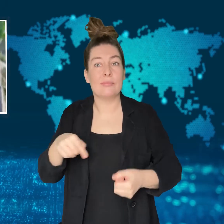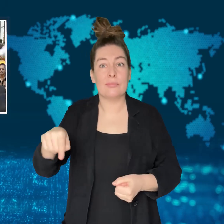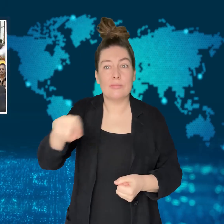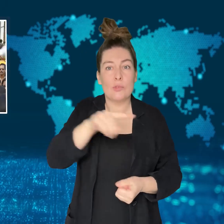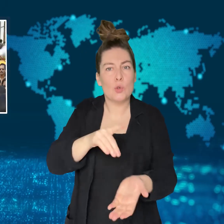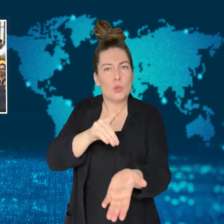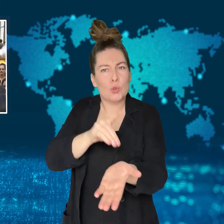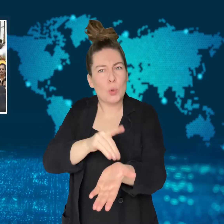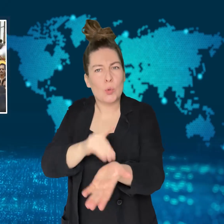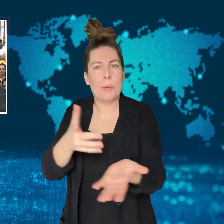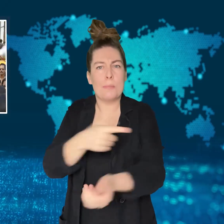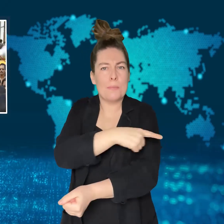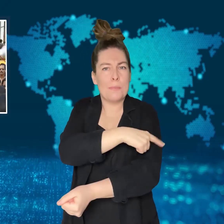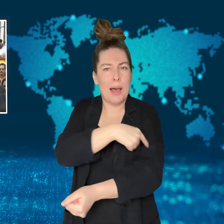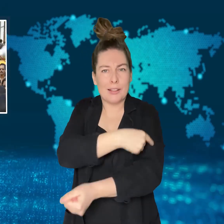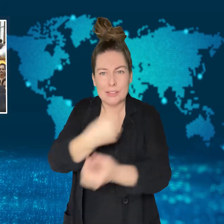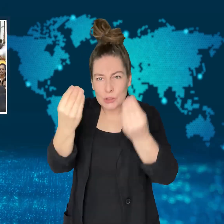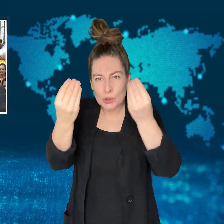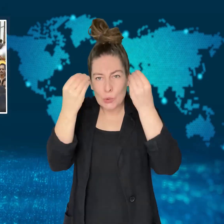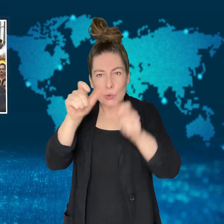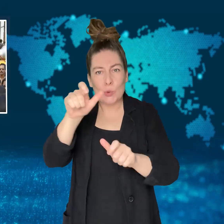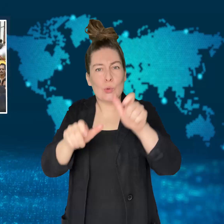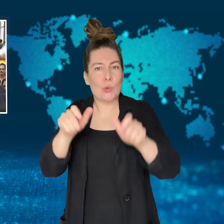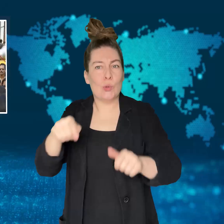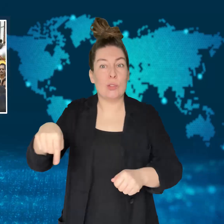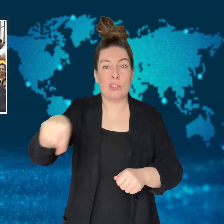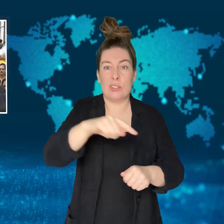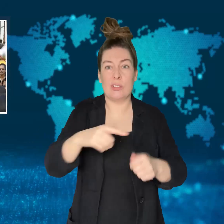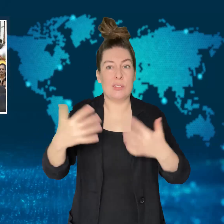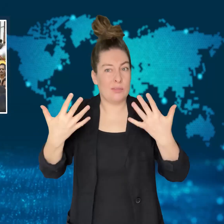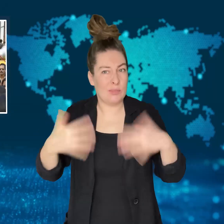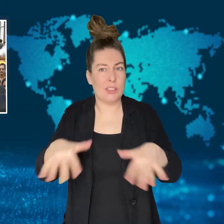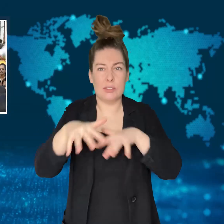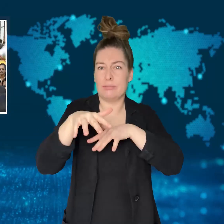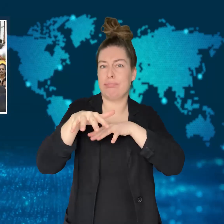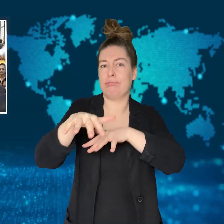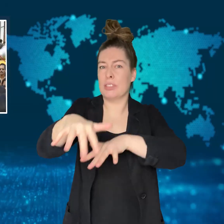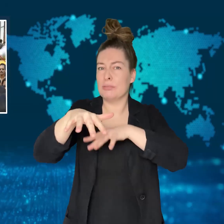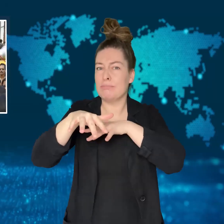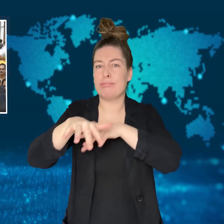Doctors and medical students protested